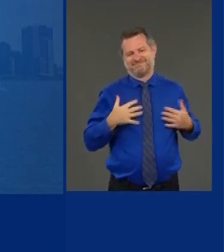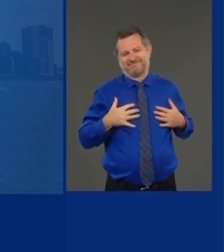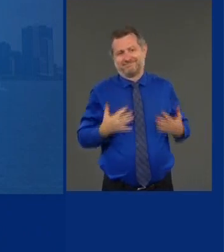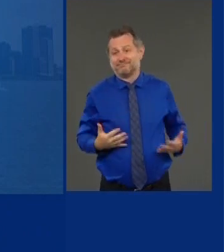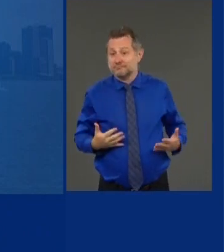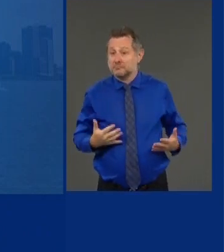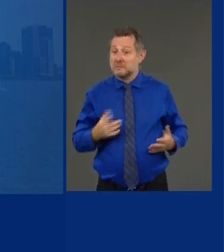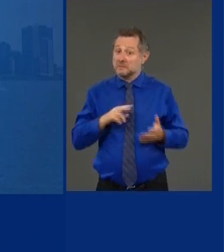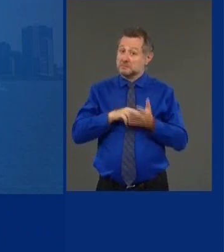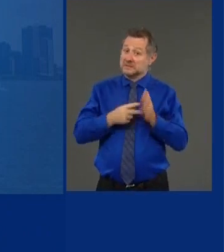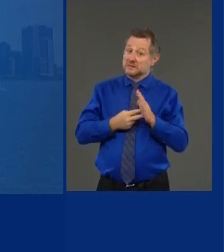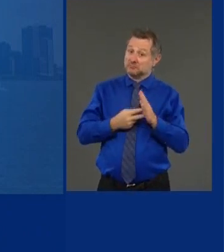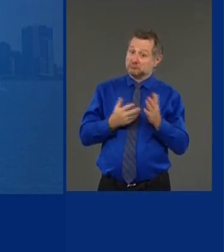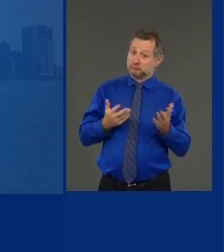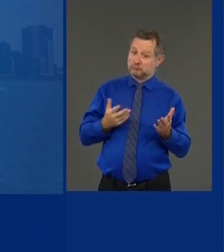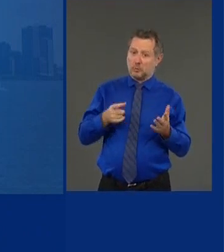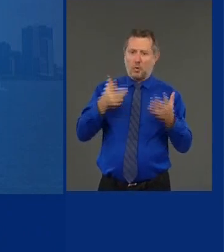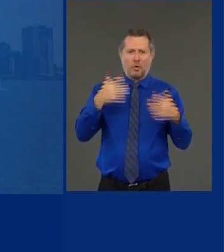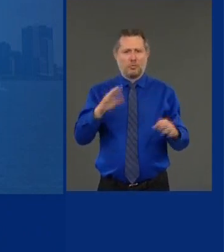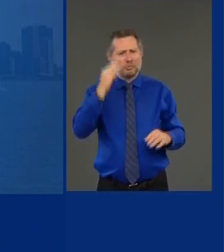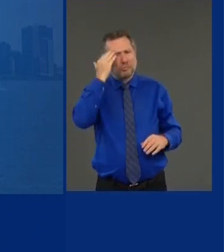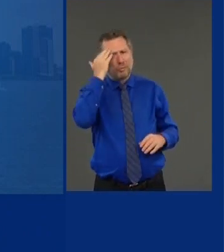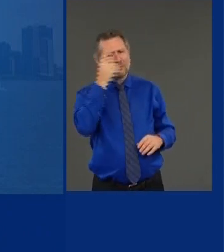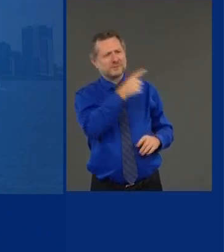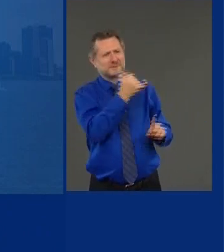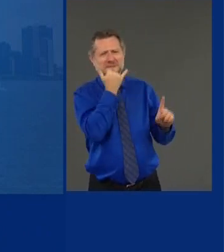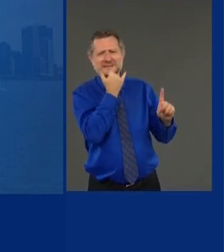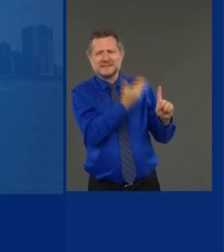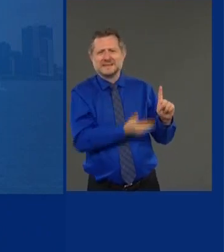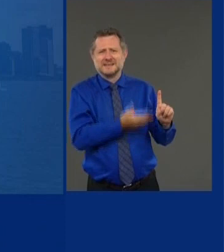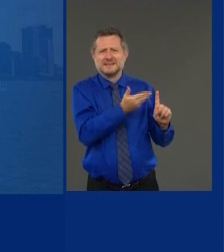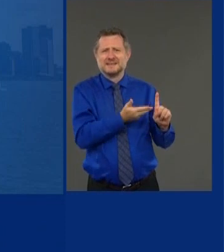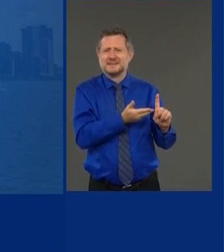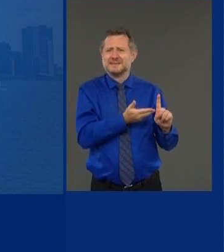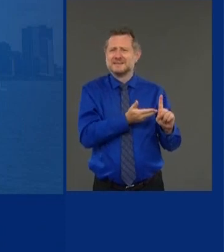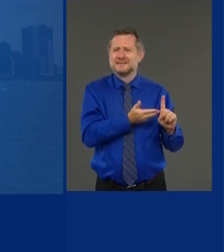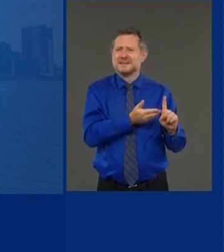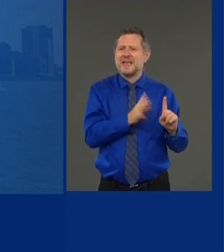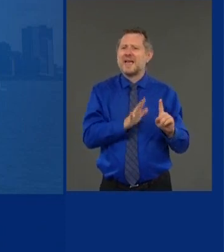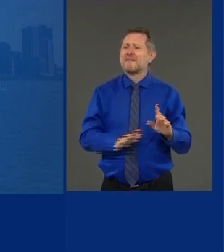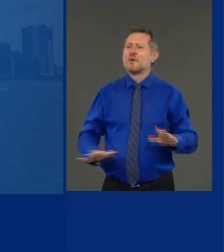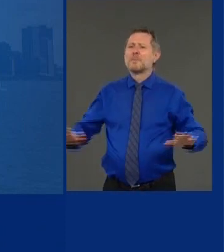THE AMERICAN PEOPLE ARE SMART. IF THE PRESIDENT ACTUALLY TELLS THEM THE TRUTH AND SAYS, "I MADE